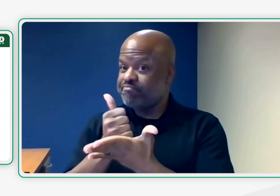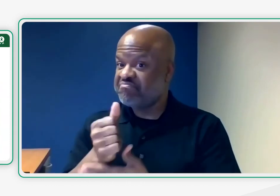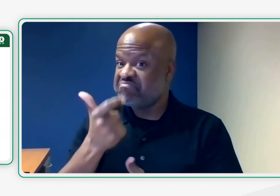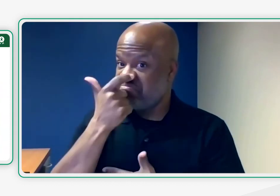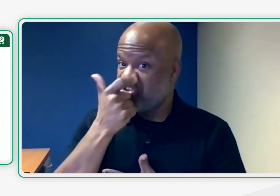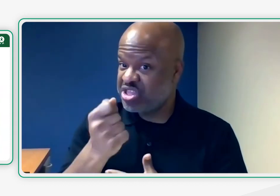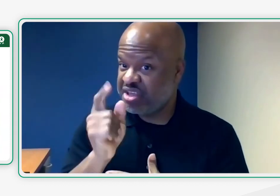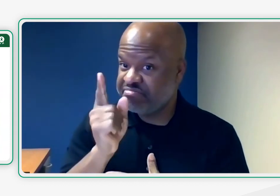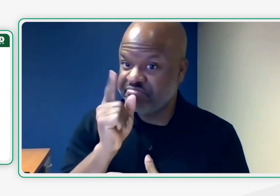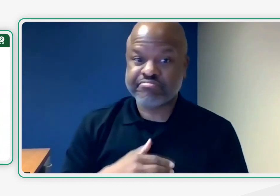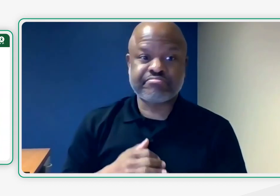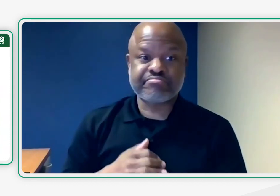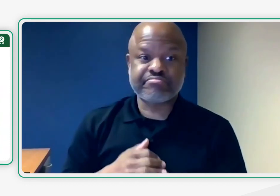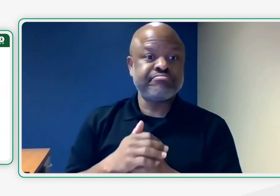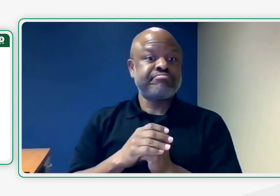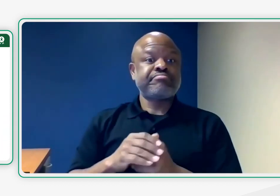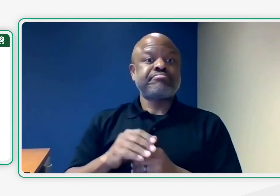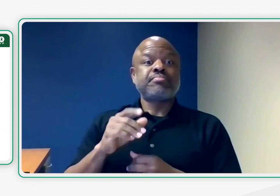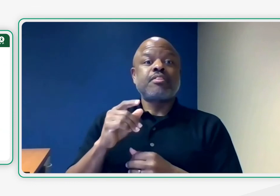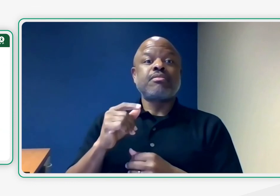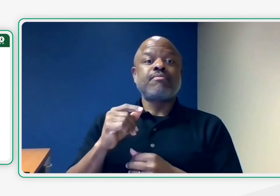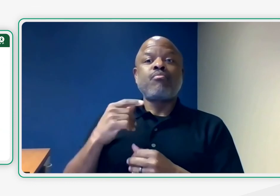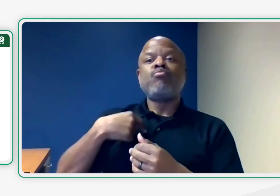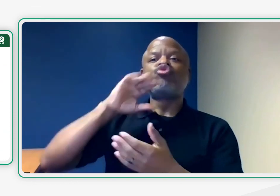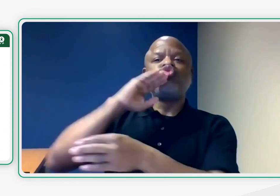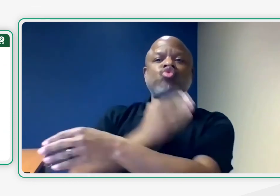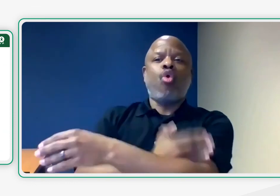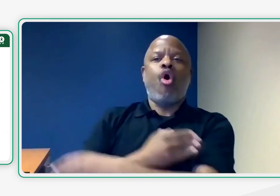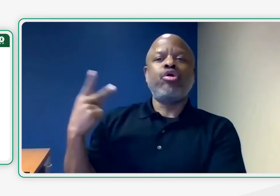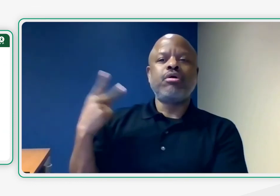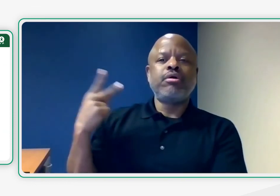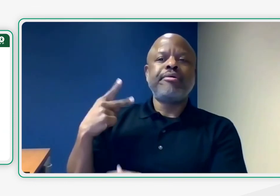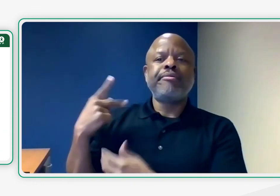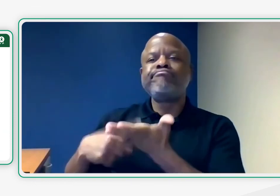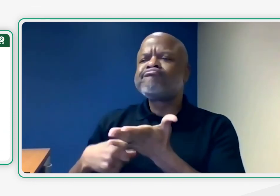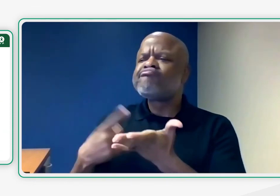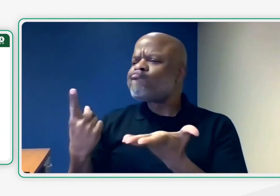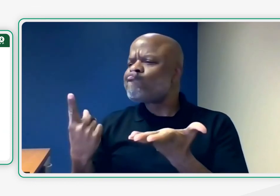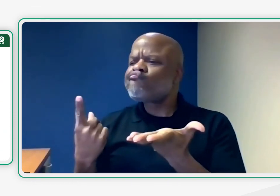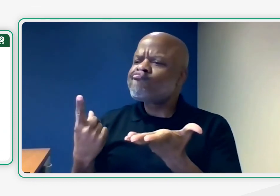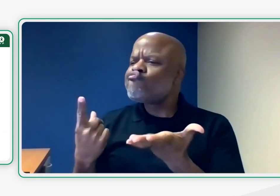Now, another way that behavioral economics can be helpful is actually a very interesting story. So